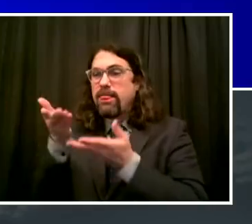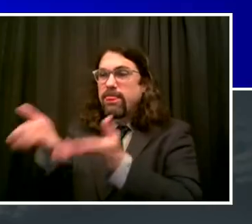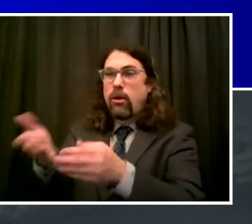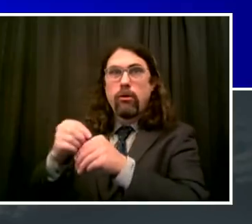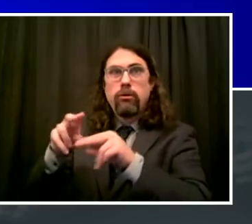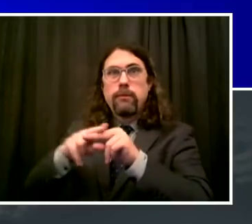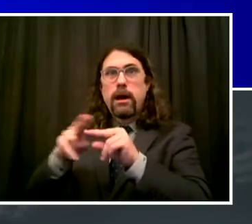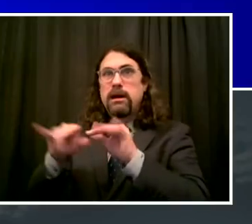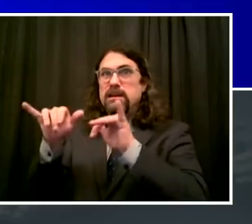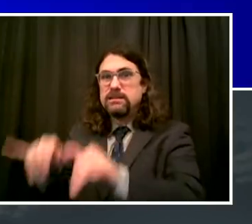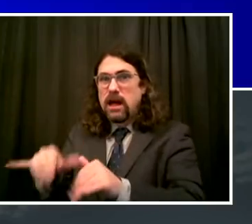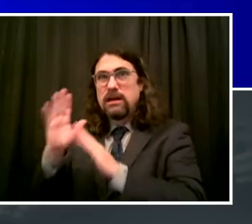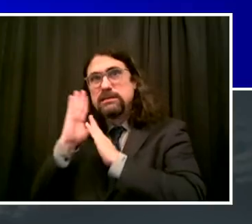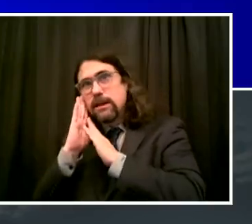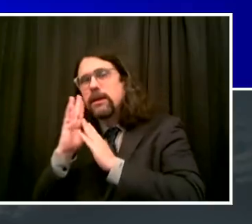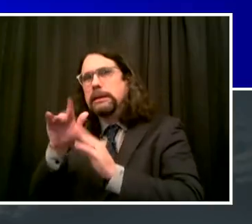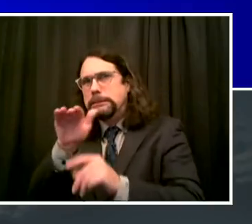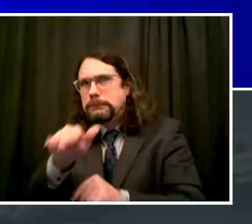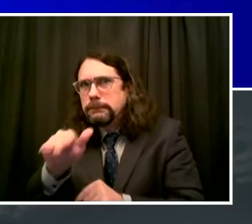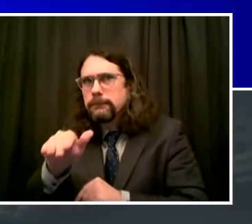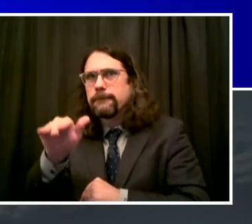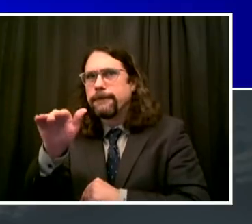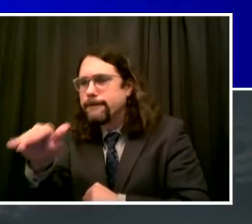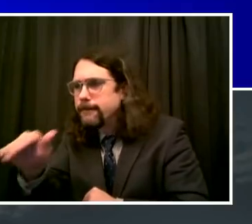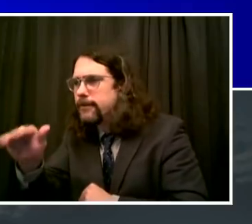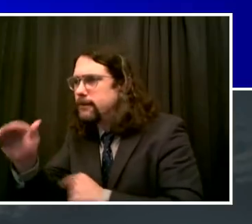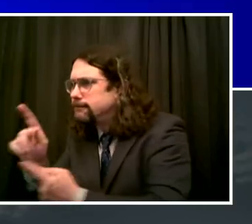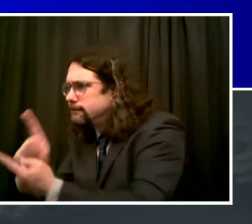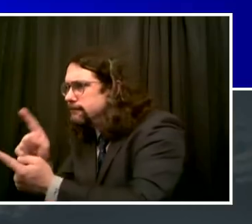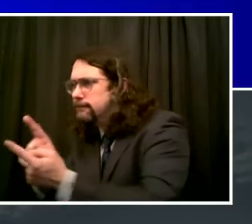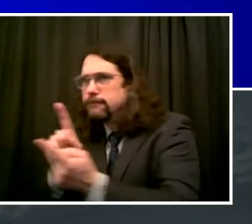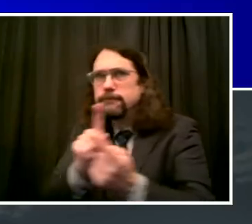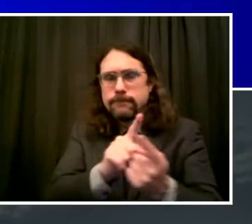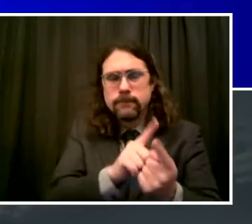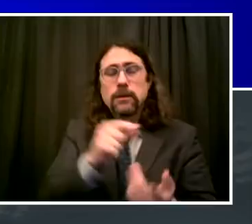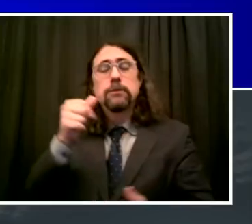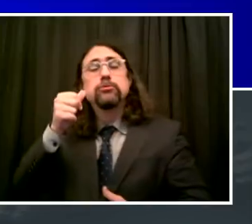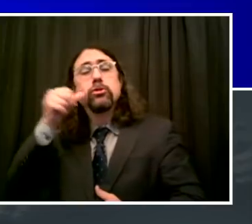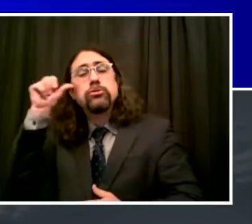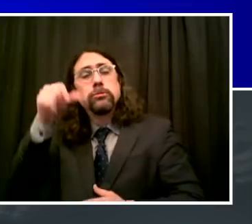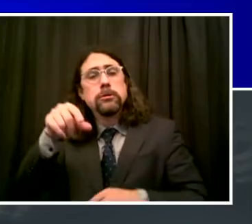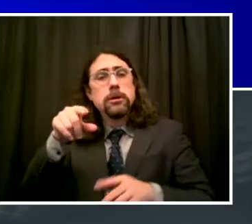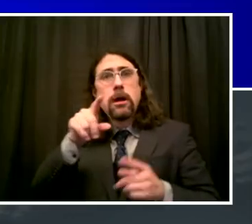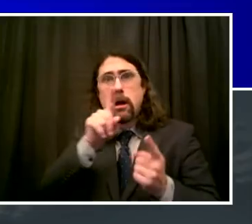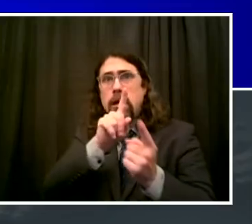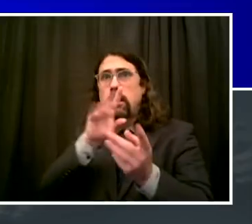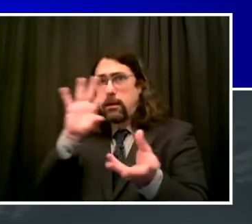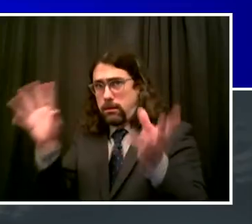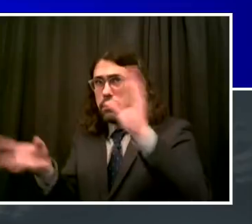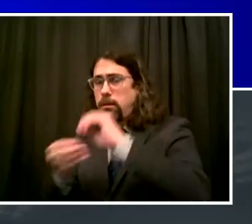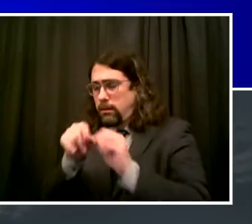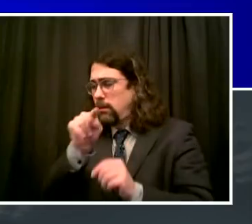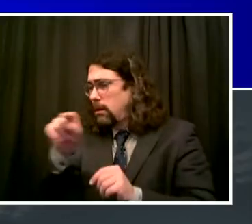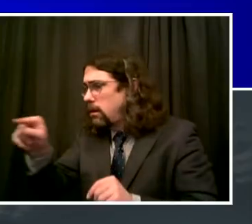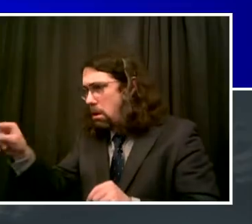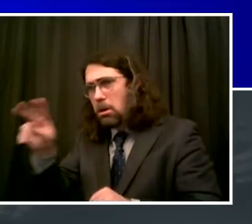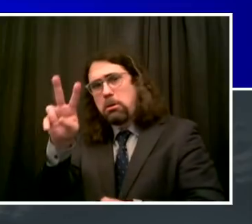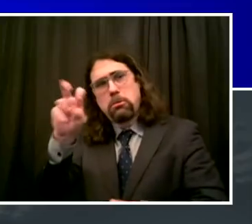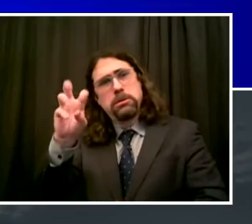CHANCE TO ME IN AND ET GET SUPPOT.R 261 HOMELESS